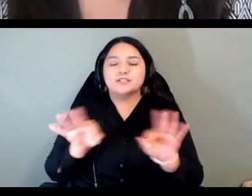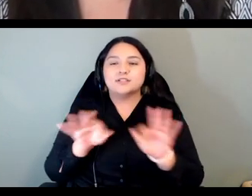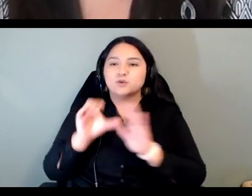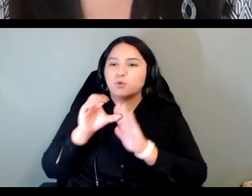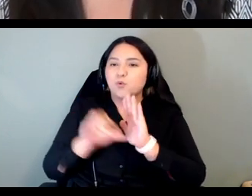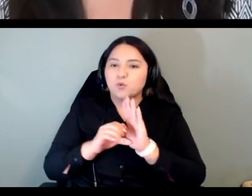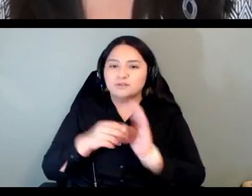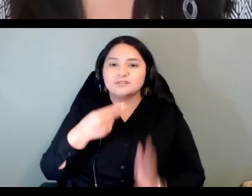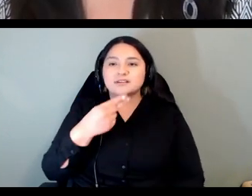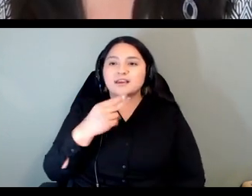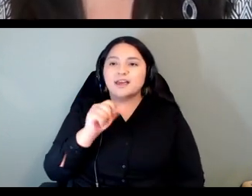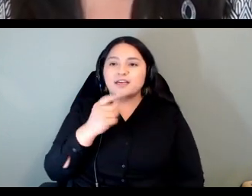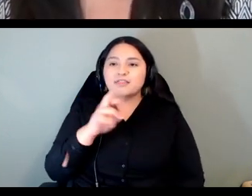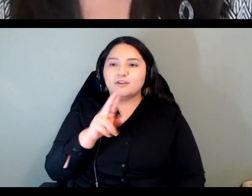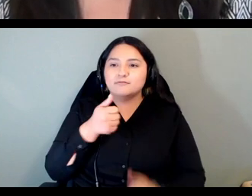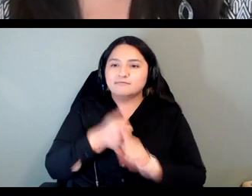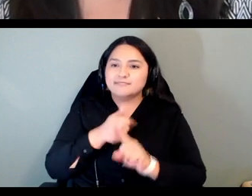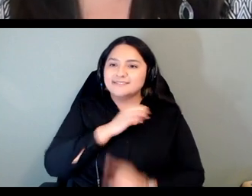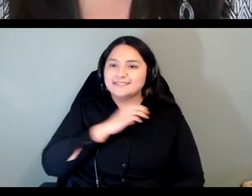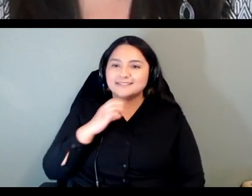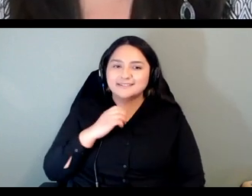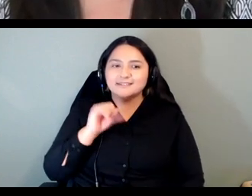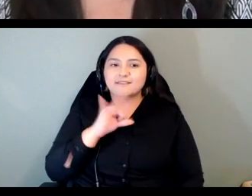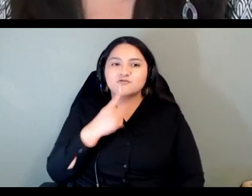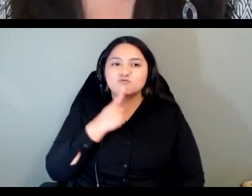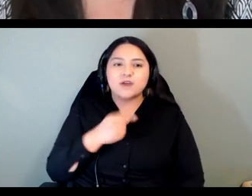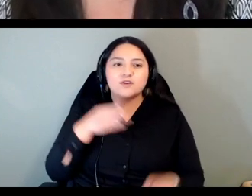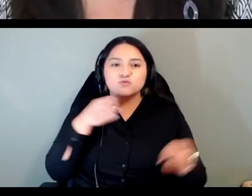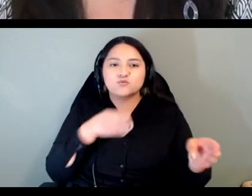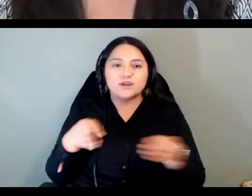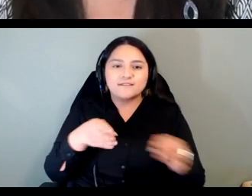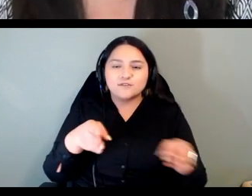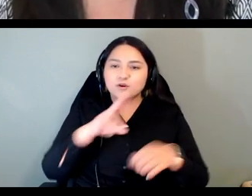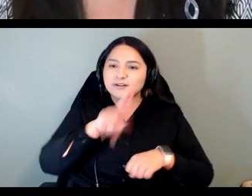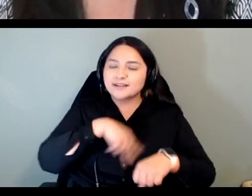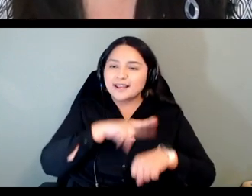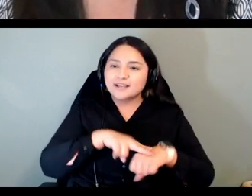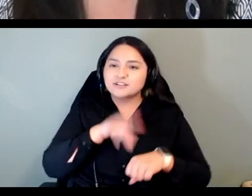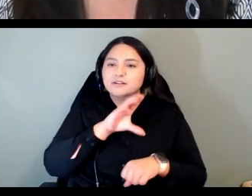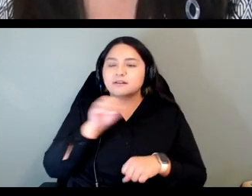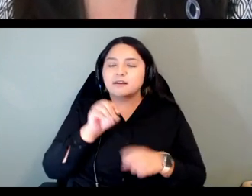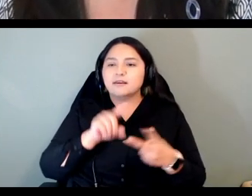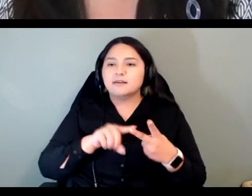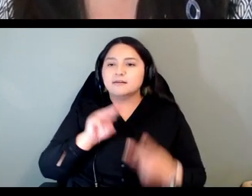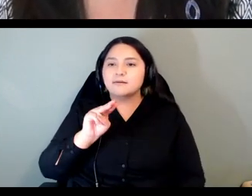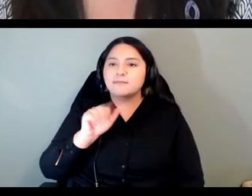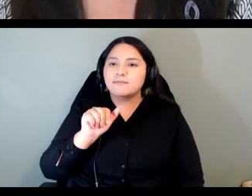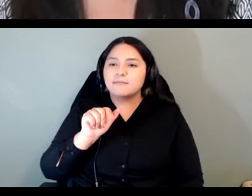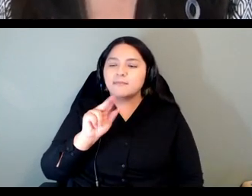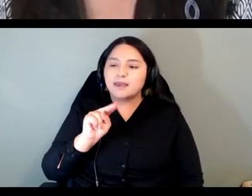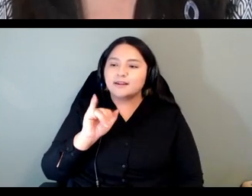of the red river metis nation and a member of the manitoba metis federation she holds